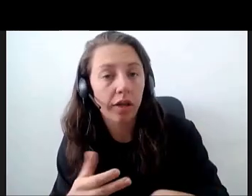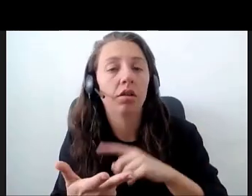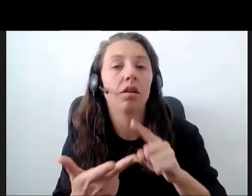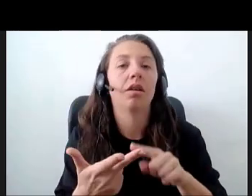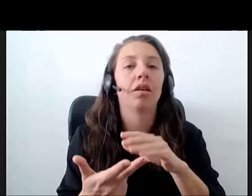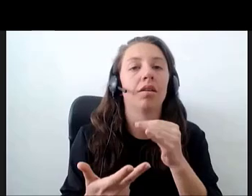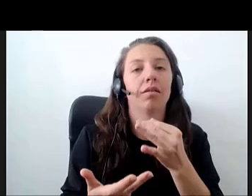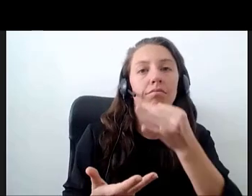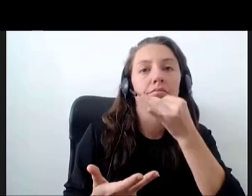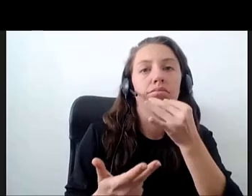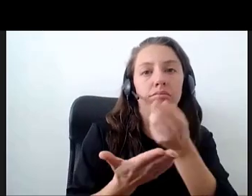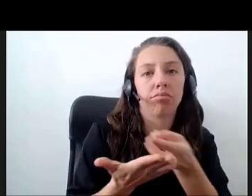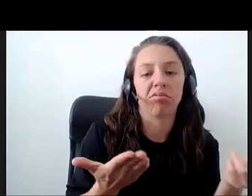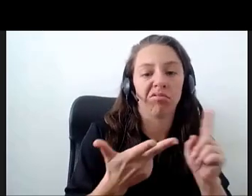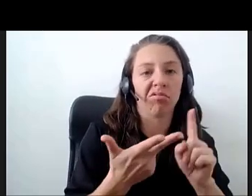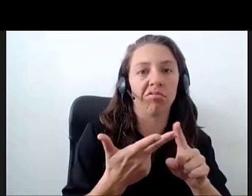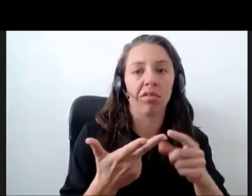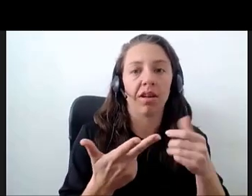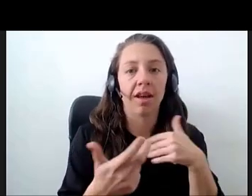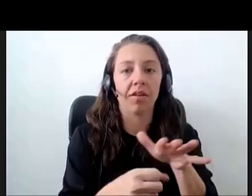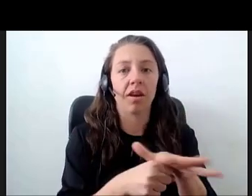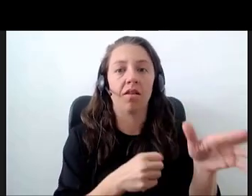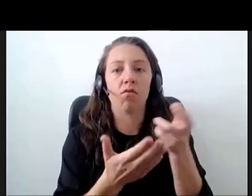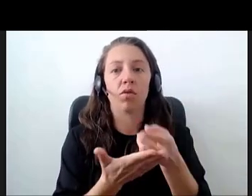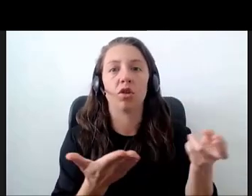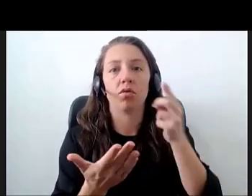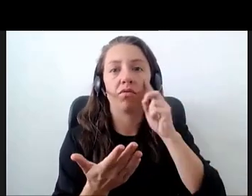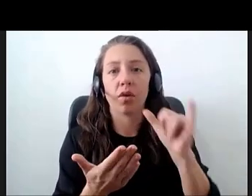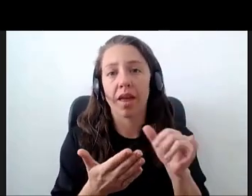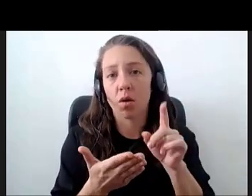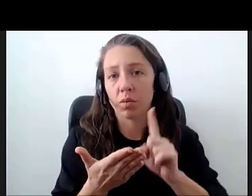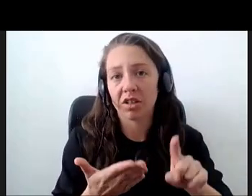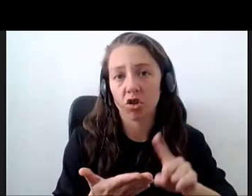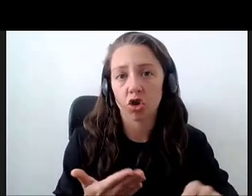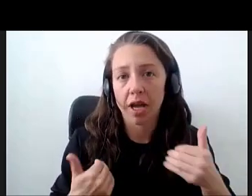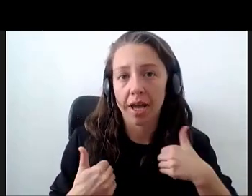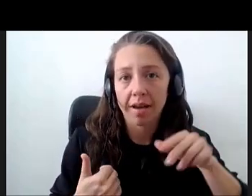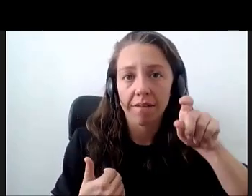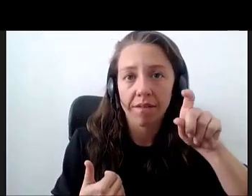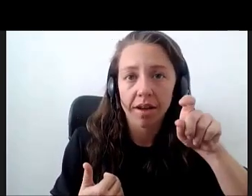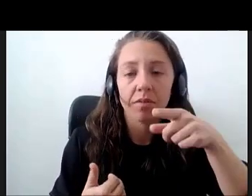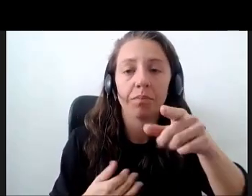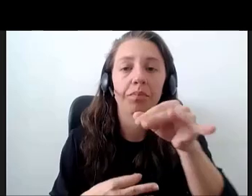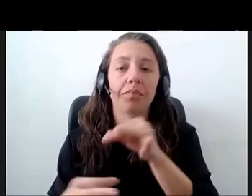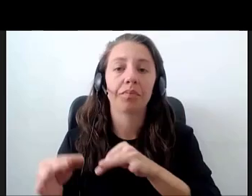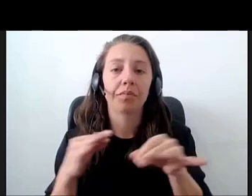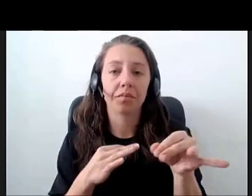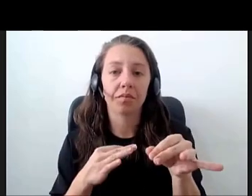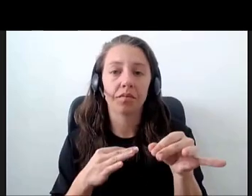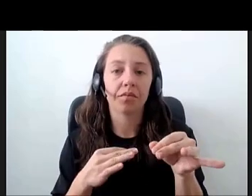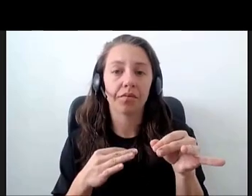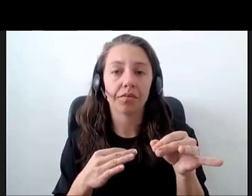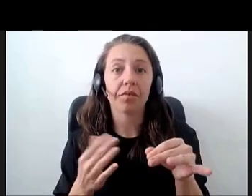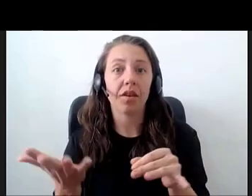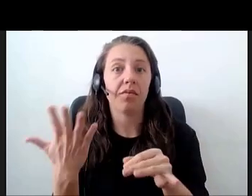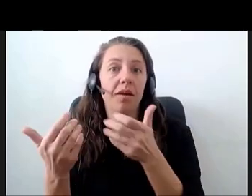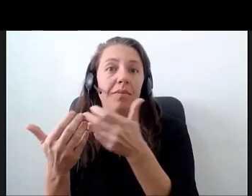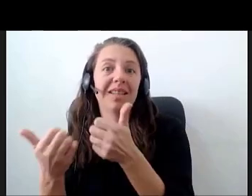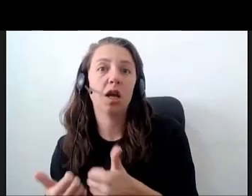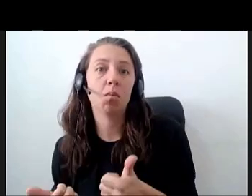Are the resources sufficient to do the research? Rather than receiving five separate scores, reviewers will assess applications